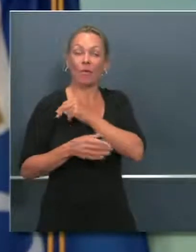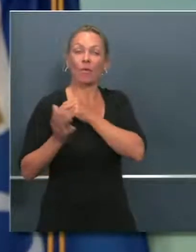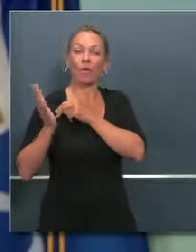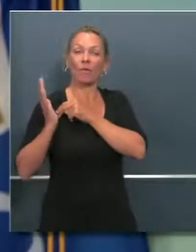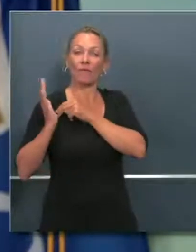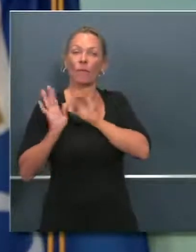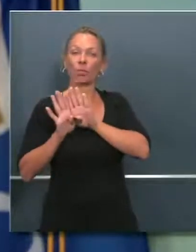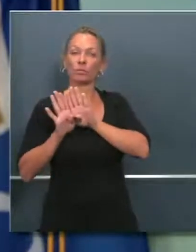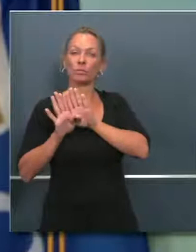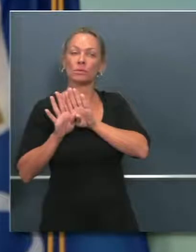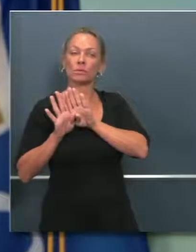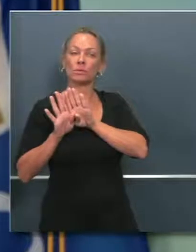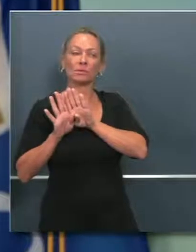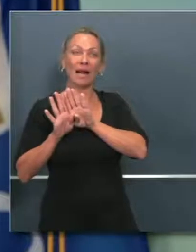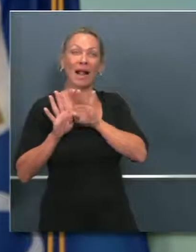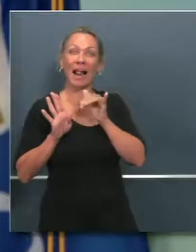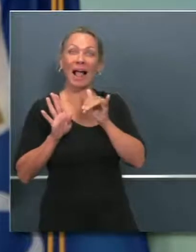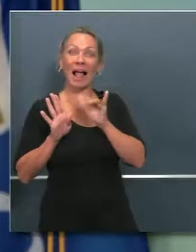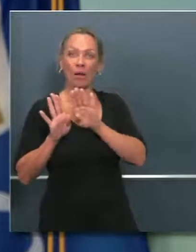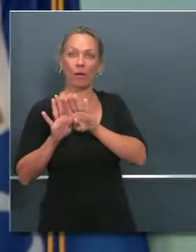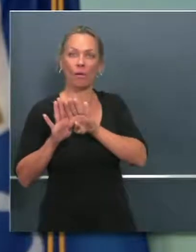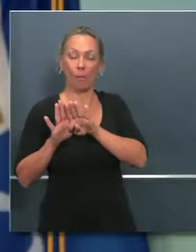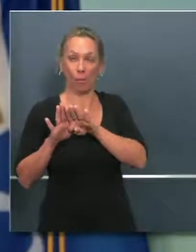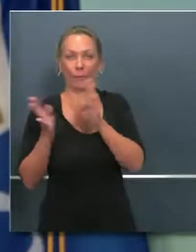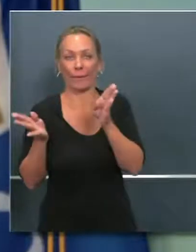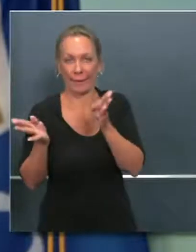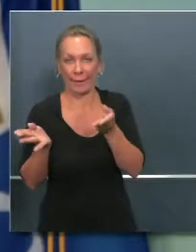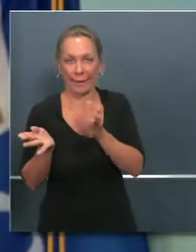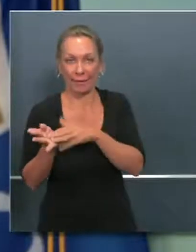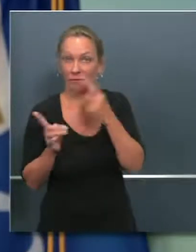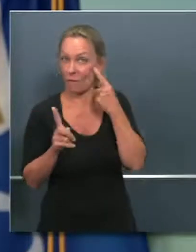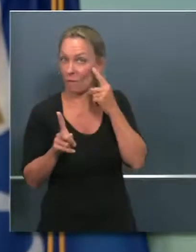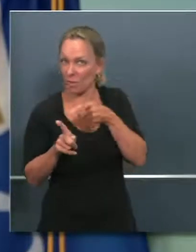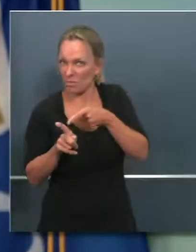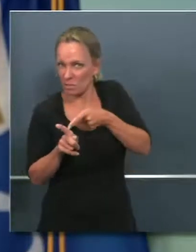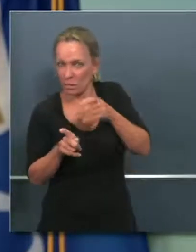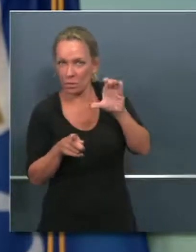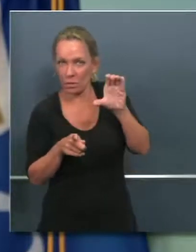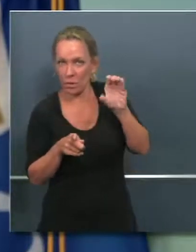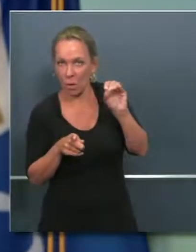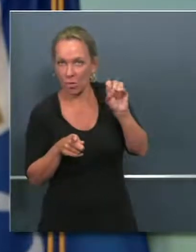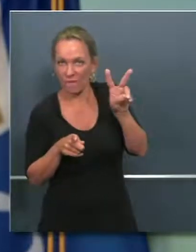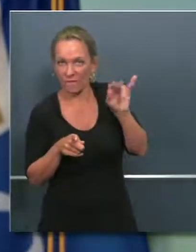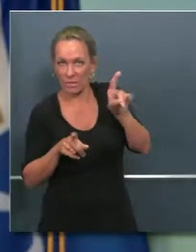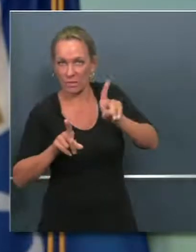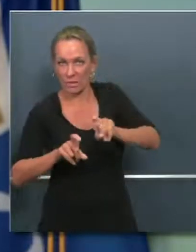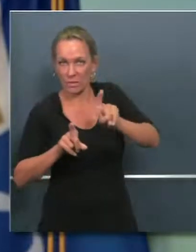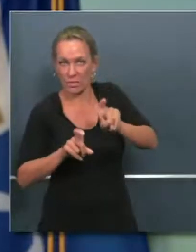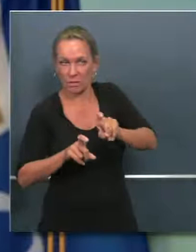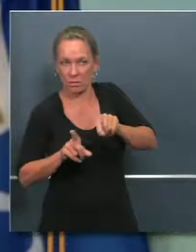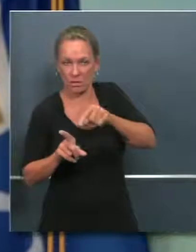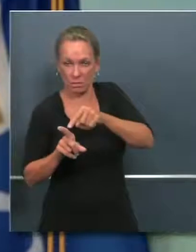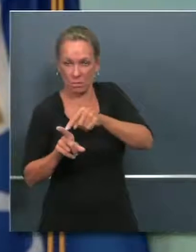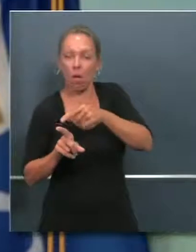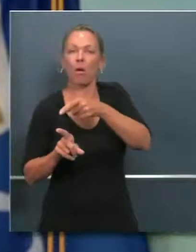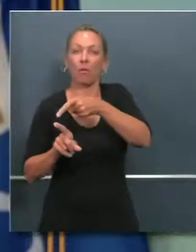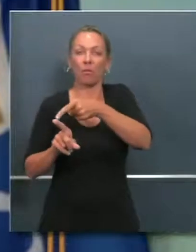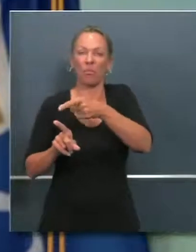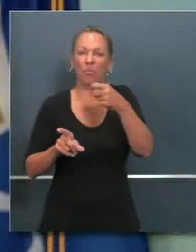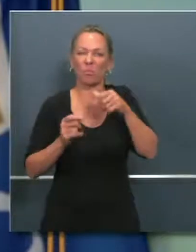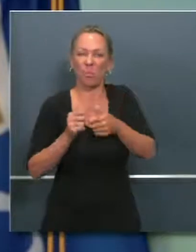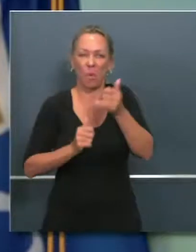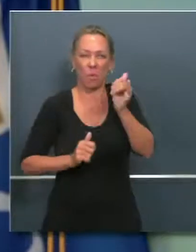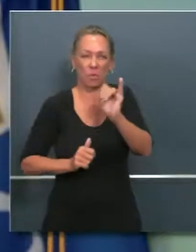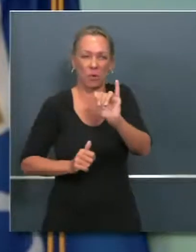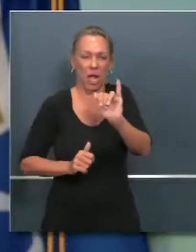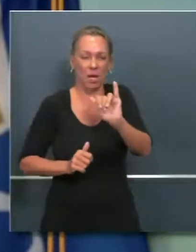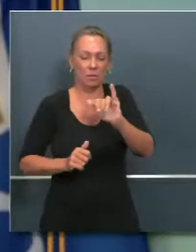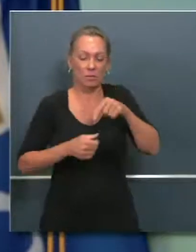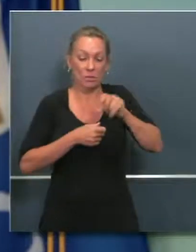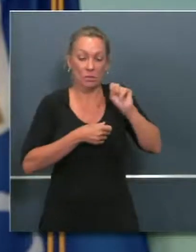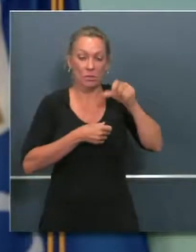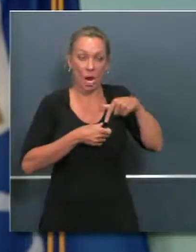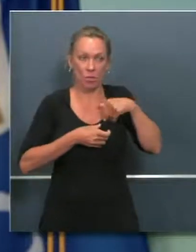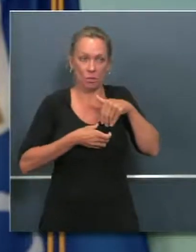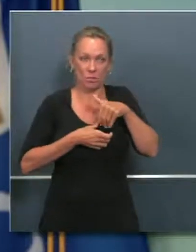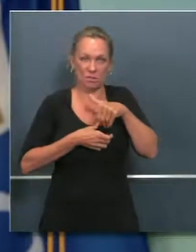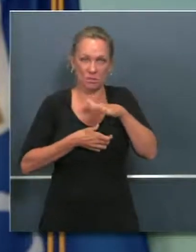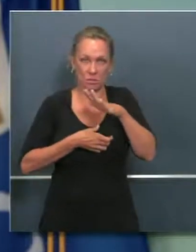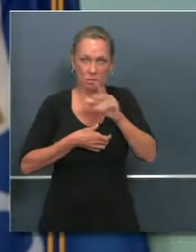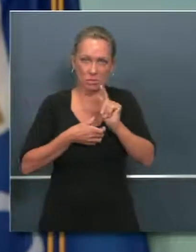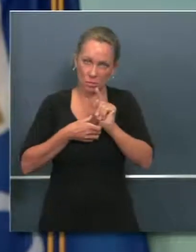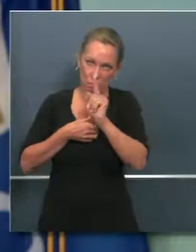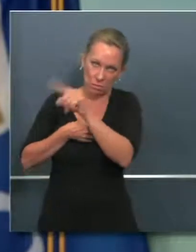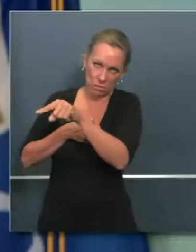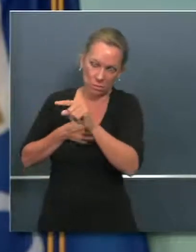hi governor the unemployment rate in California remains higher than nearly every other state in